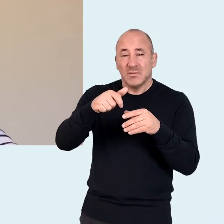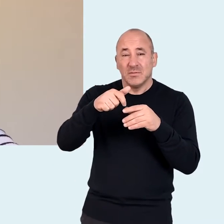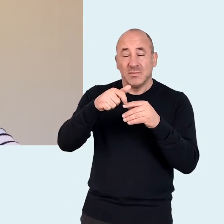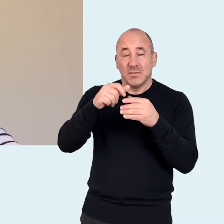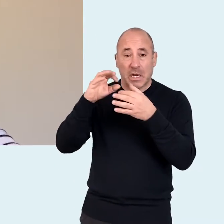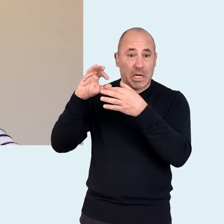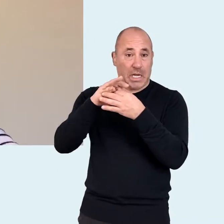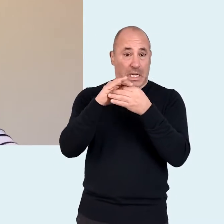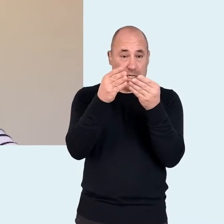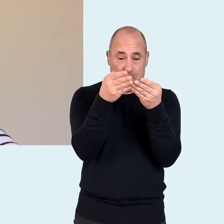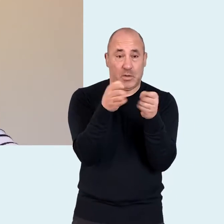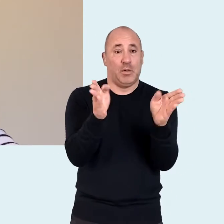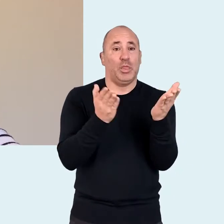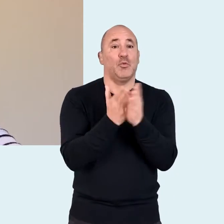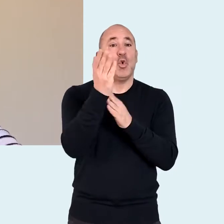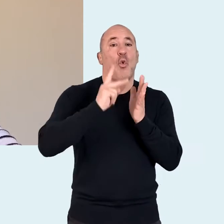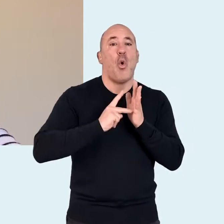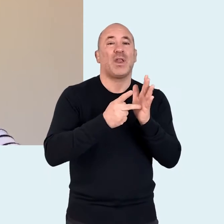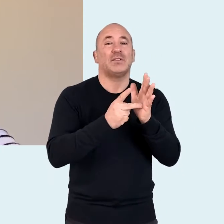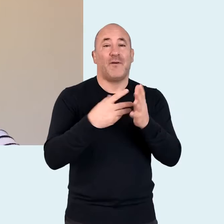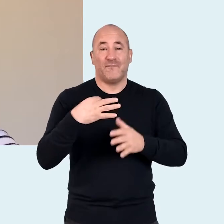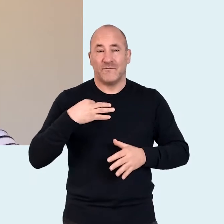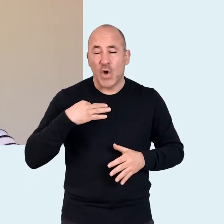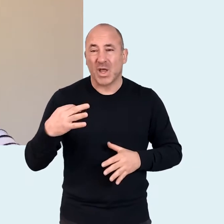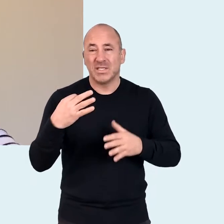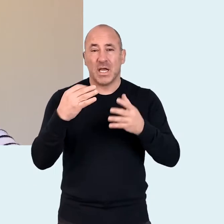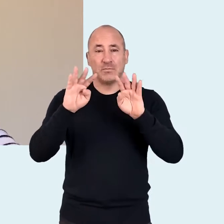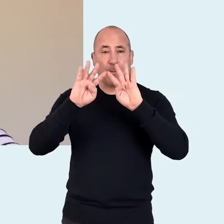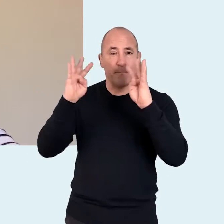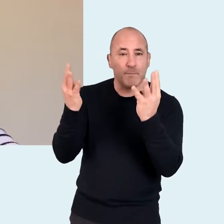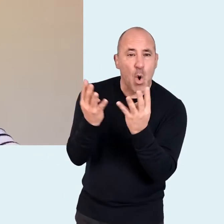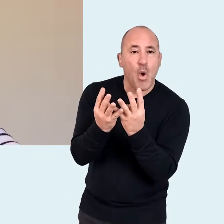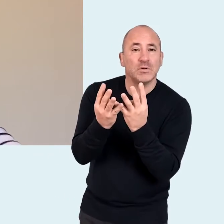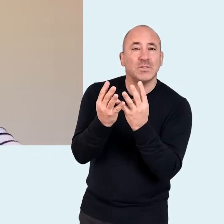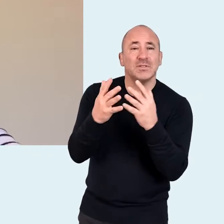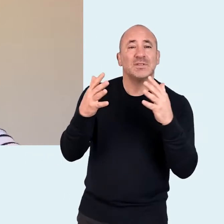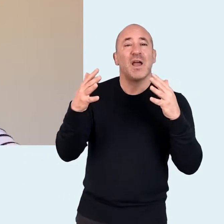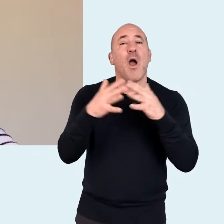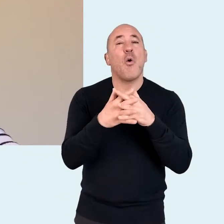through the whole organisation, from volunteers to board members, and for that to happen,